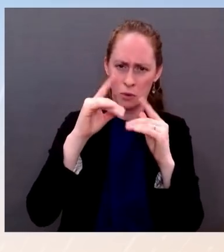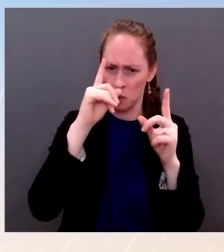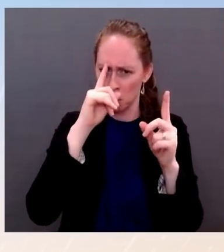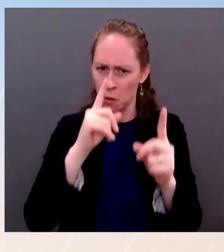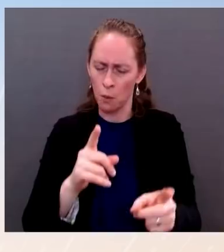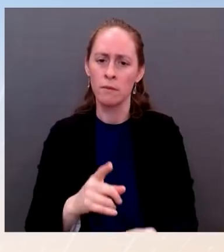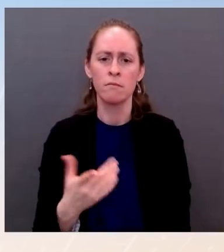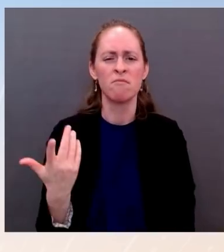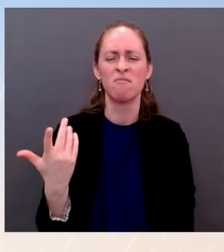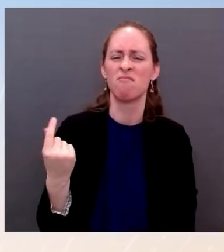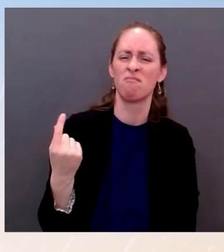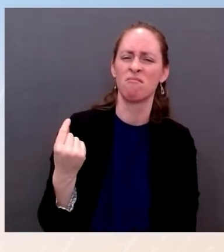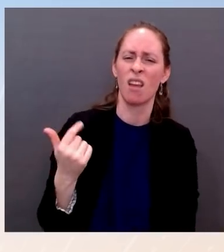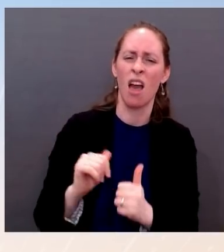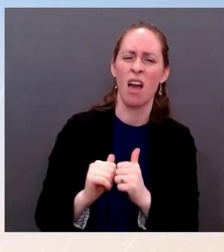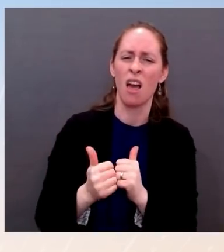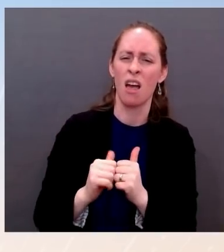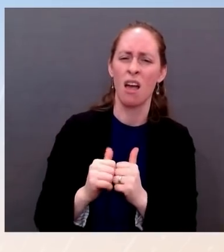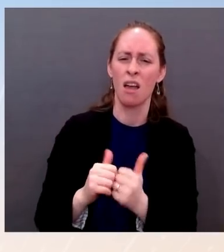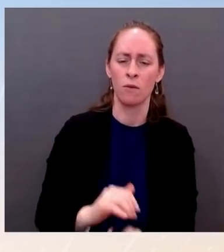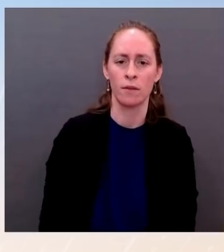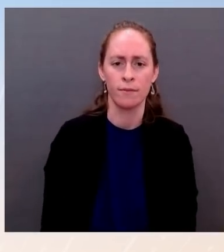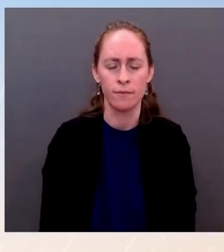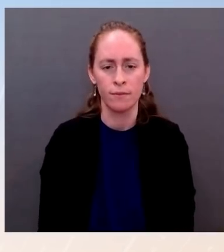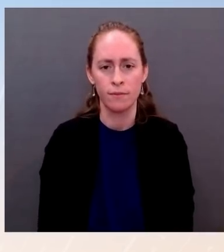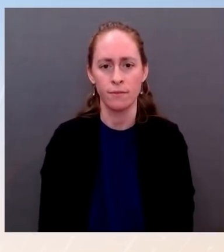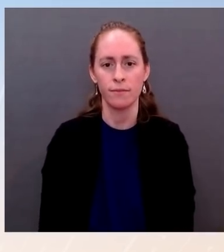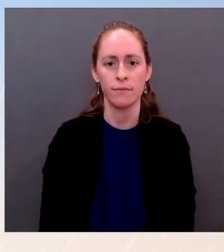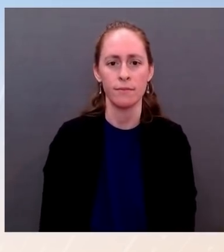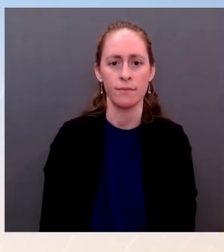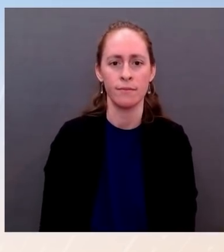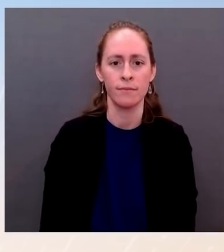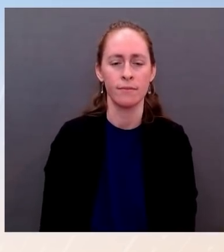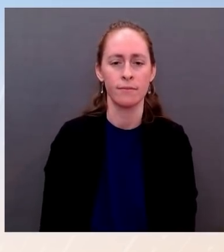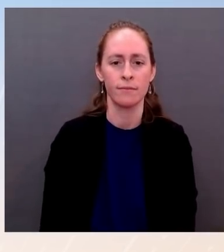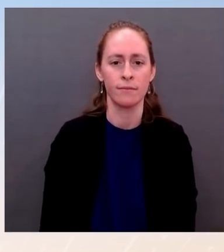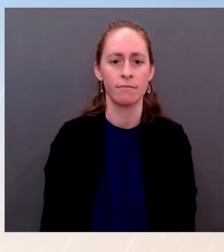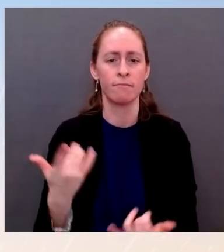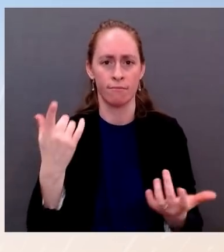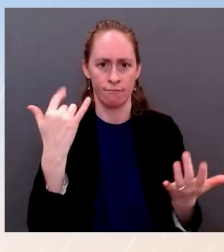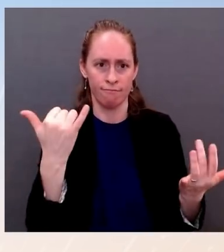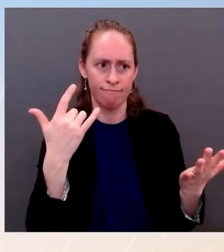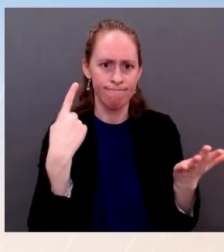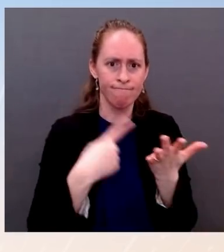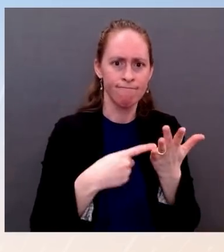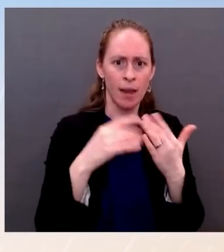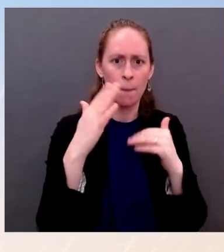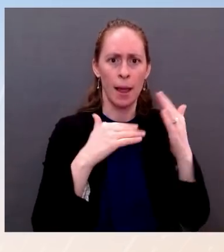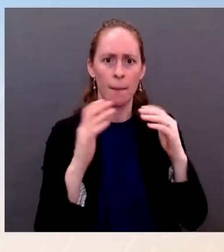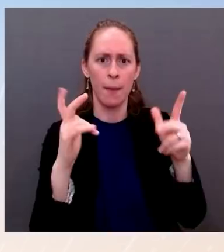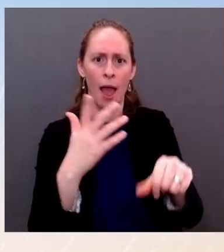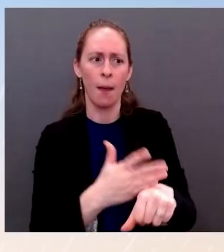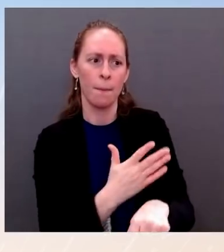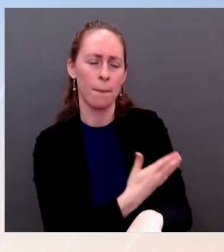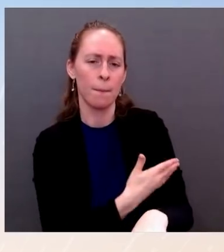That remains stalled. In fact, one of Senator Manchin's big objections to the bill was the high rate of inflation. So, if the Build Back Better